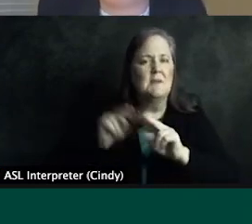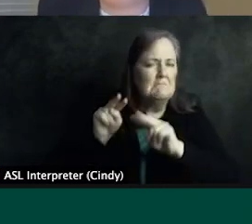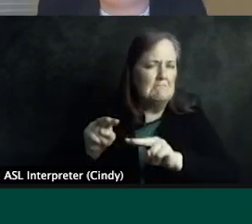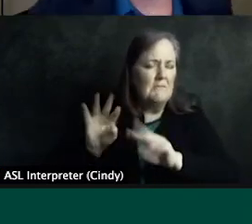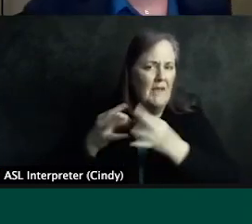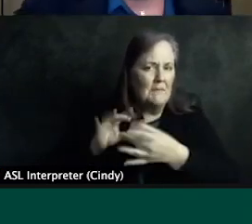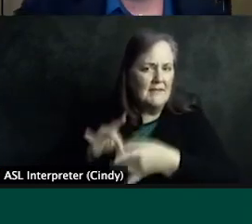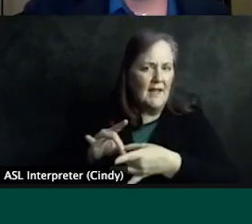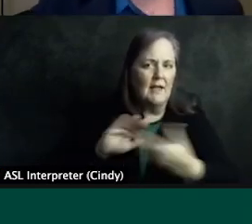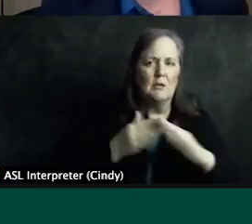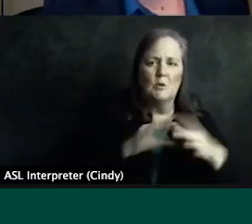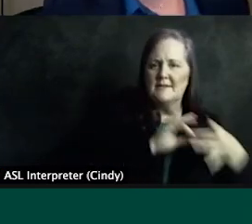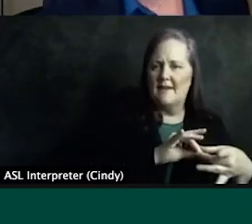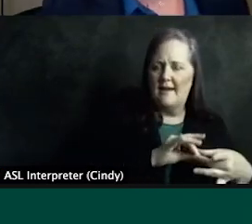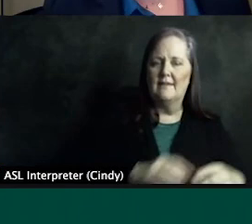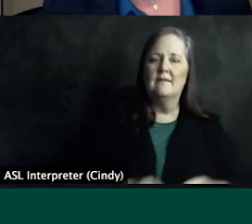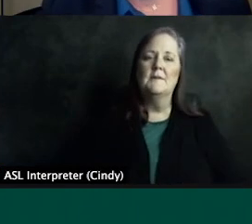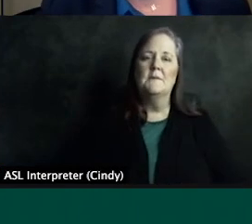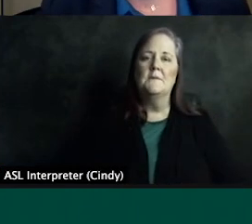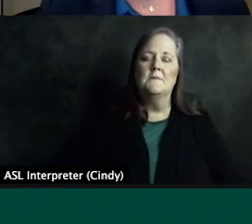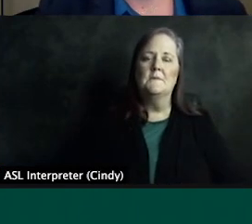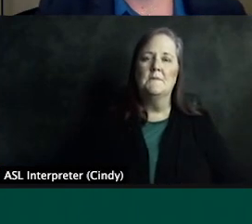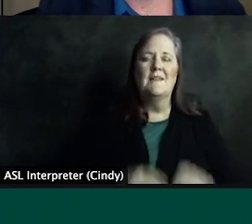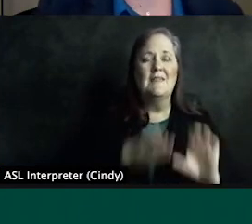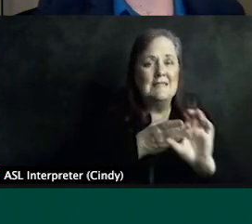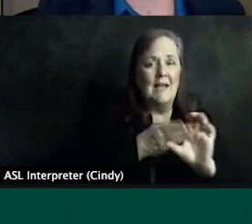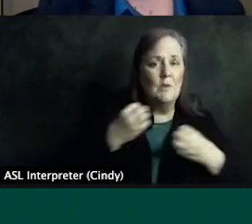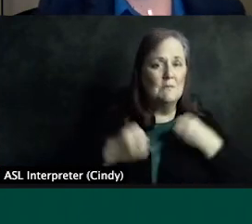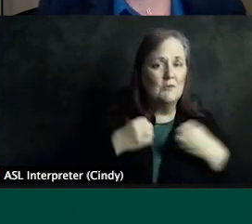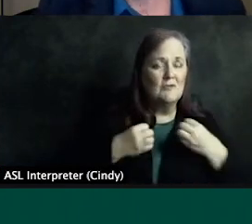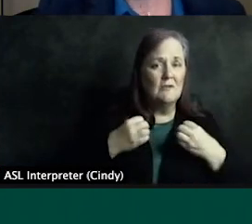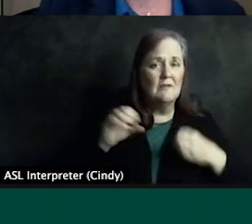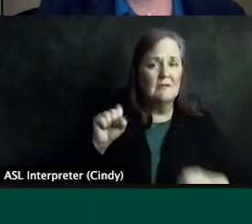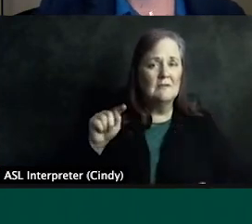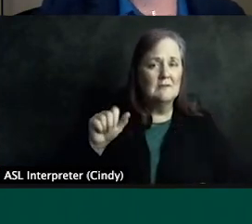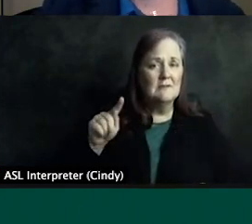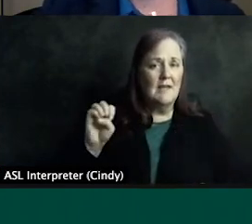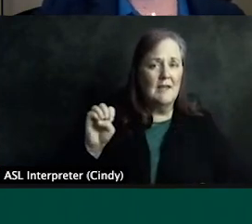Okay, and remind us again, does support mean we're supporting the law that was passed already?